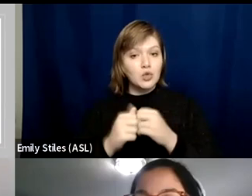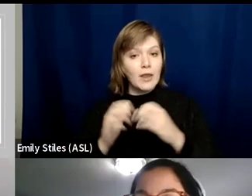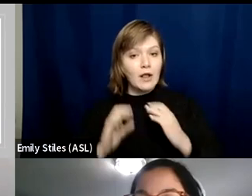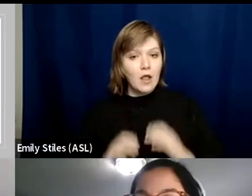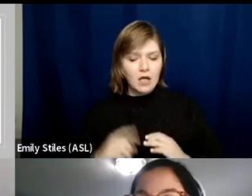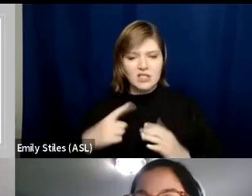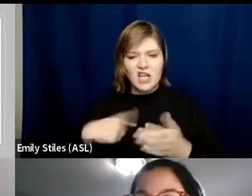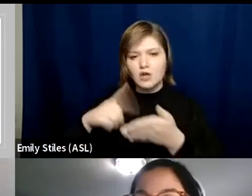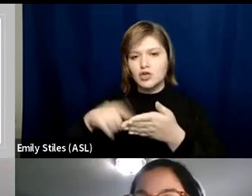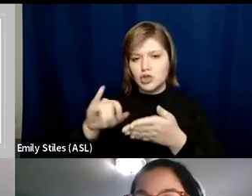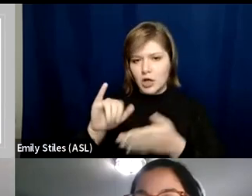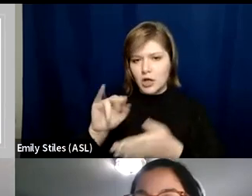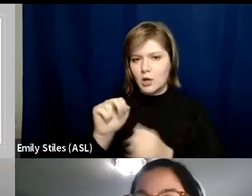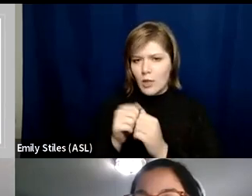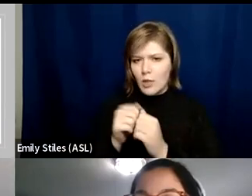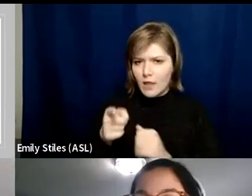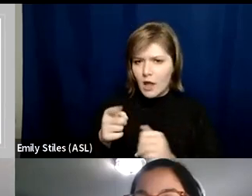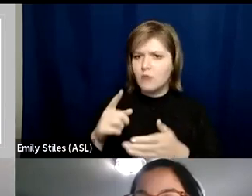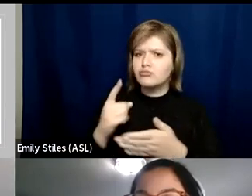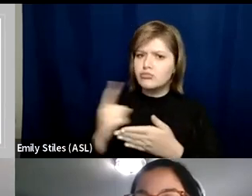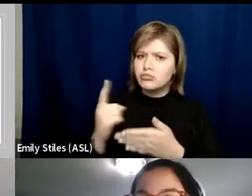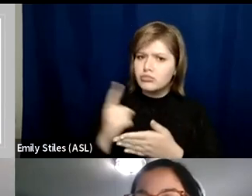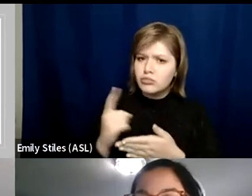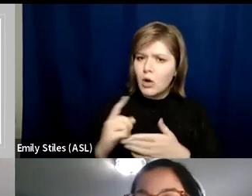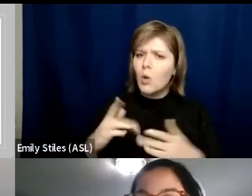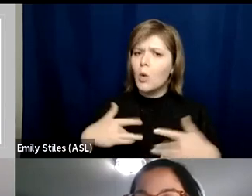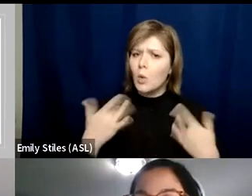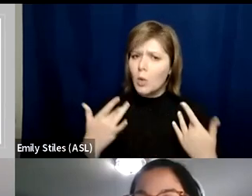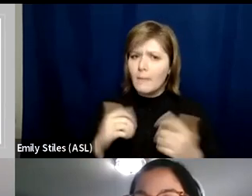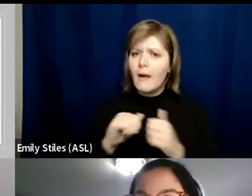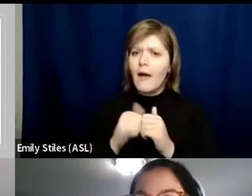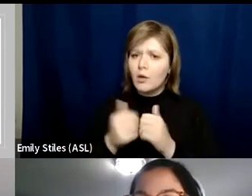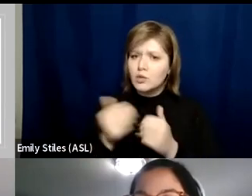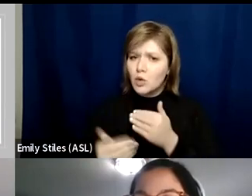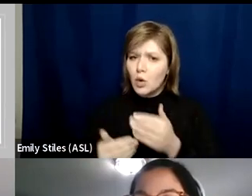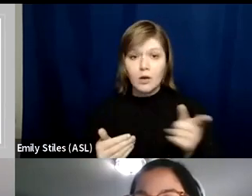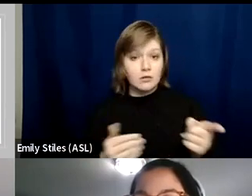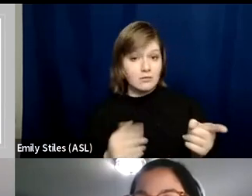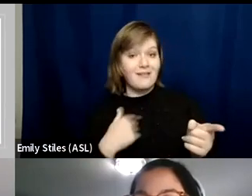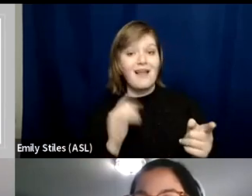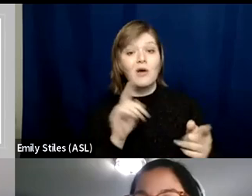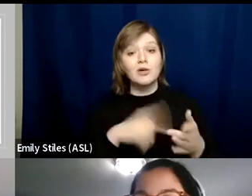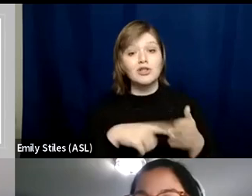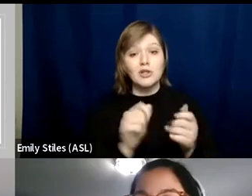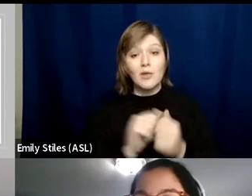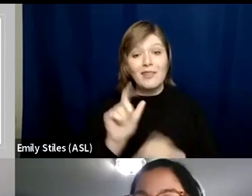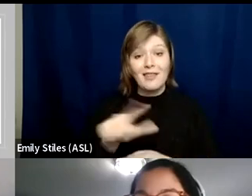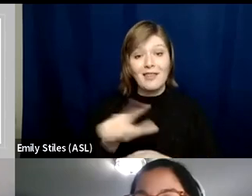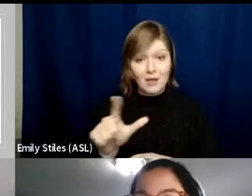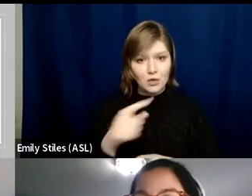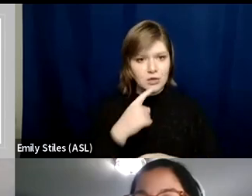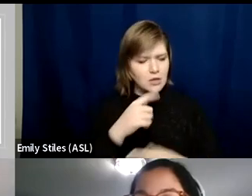This is the first time we've partnered. We've partnered in the past with our MFP program and Department of community housing had section 811 vouchers for people in nursing homes.